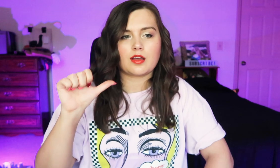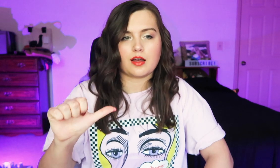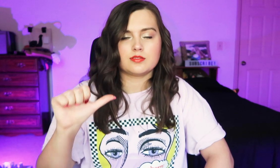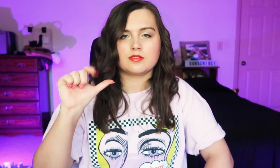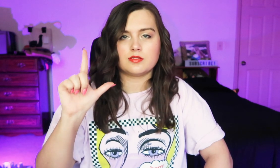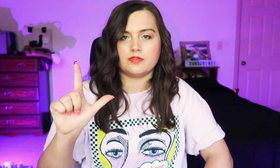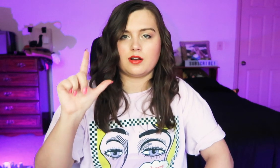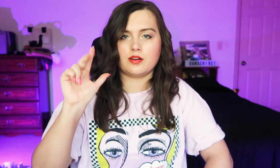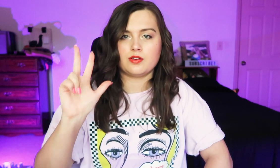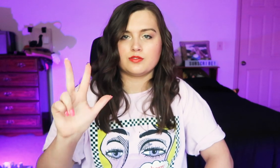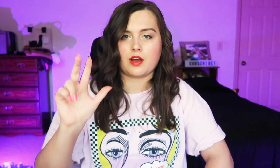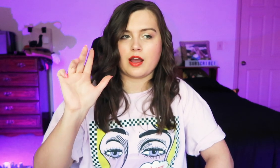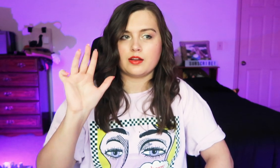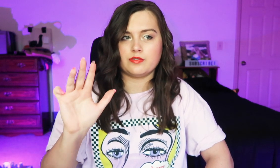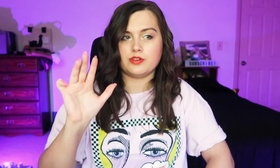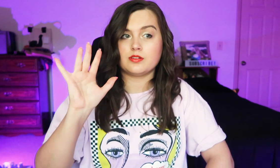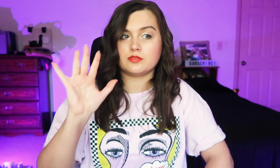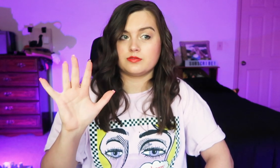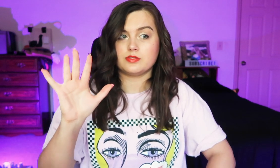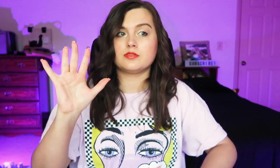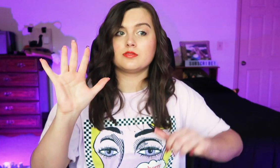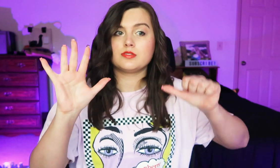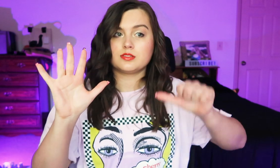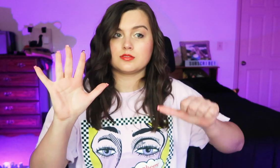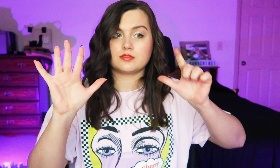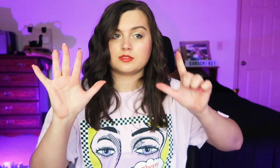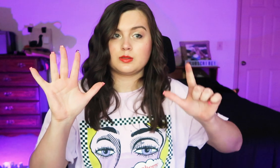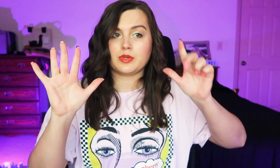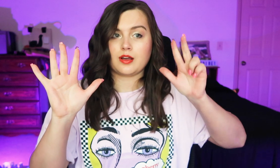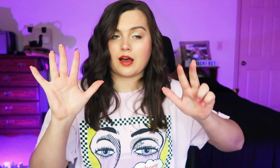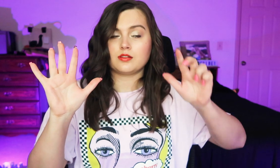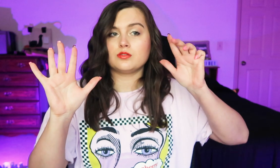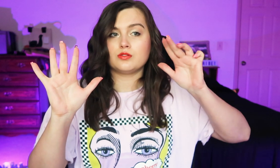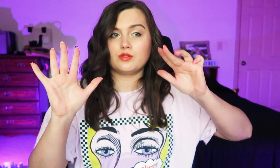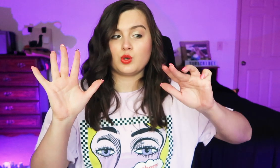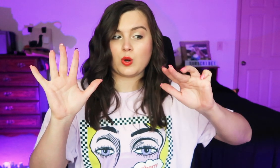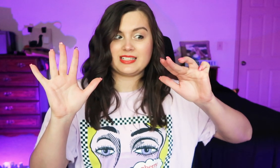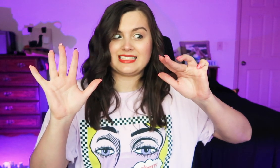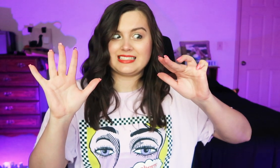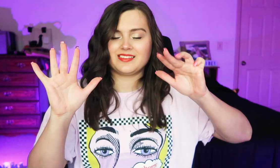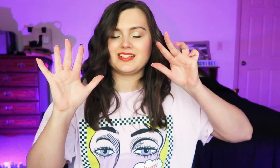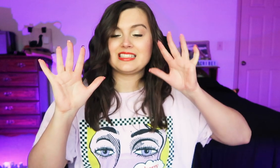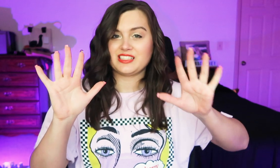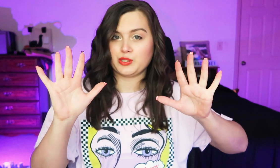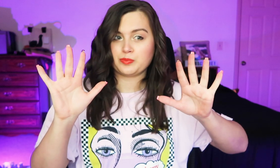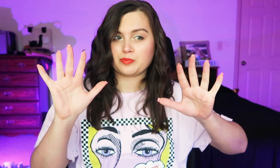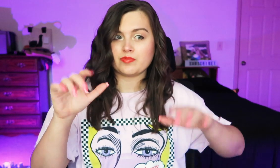1, 2, 3, 4, 5, 6, 7, 8, 9, 10.